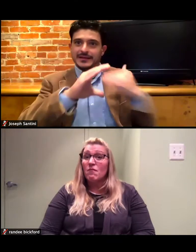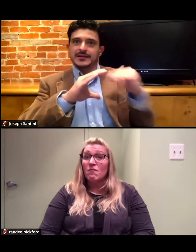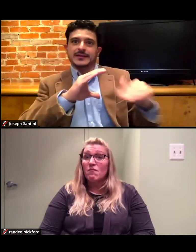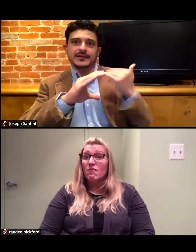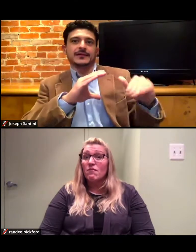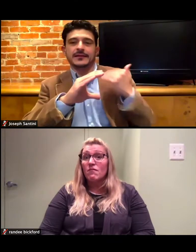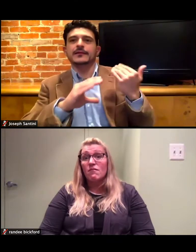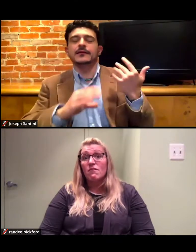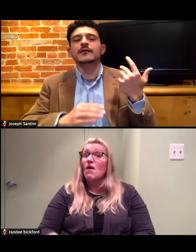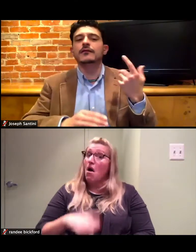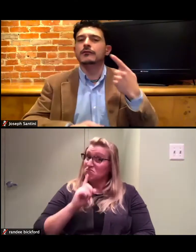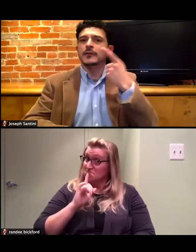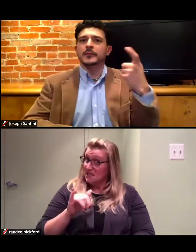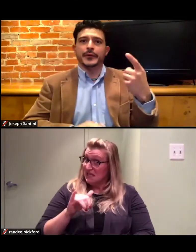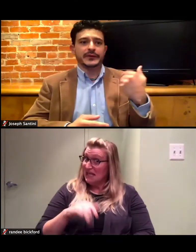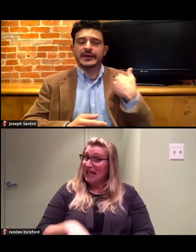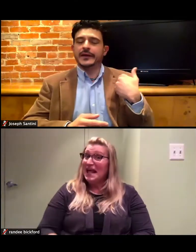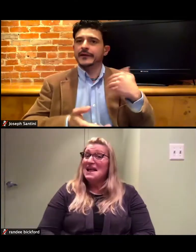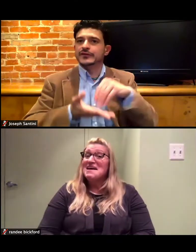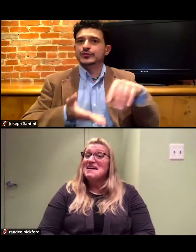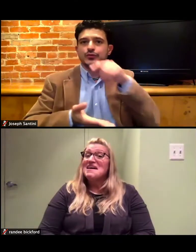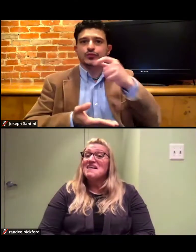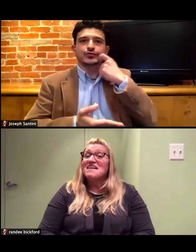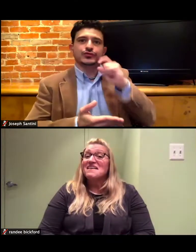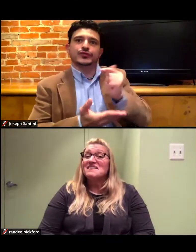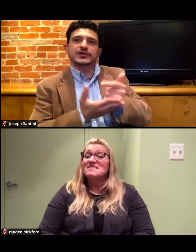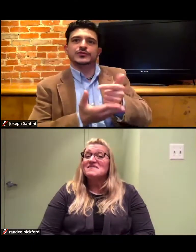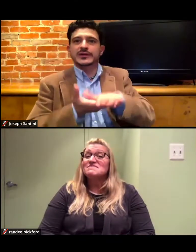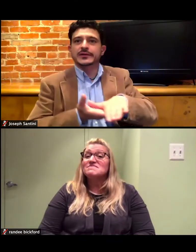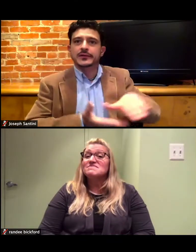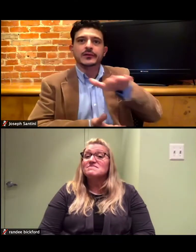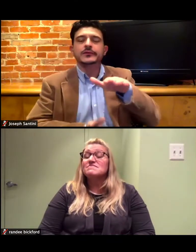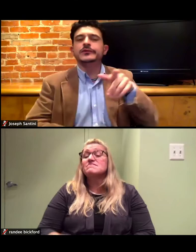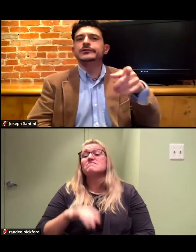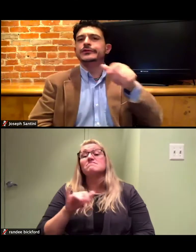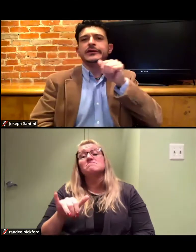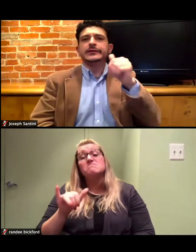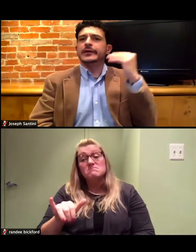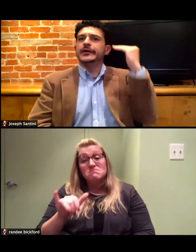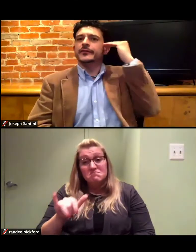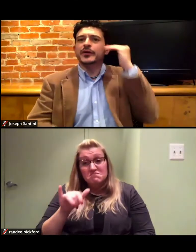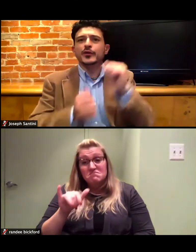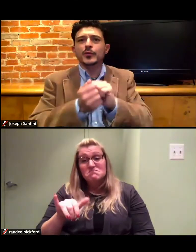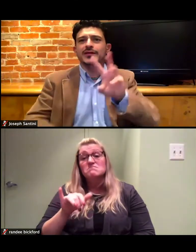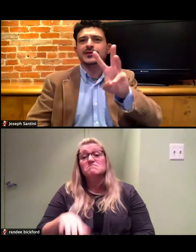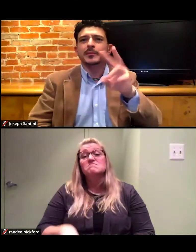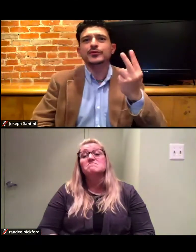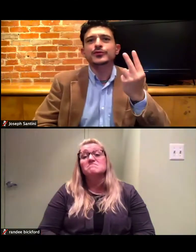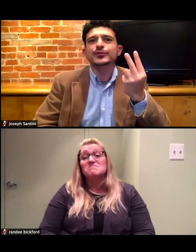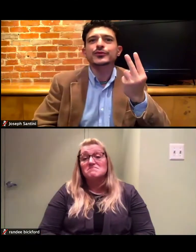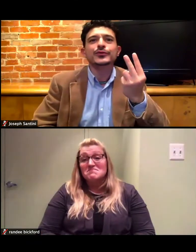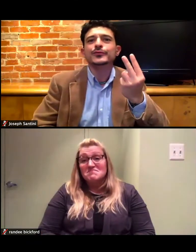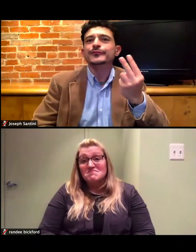Okay, I think we're getting a lot of emails. I have received emails from social workers, who are familiar with